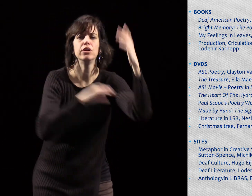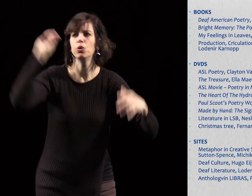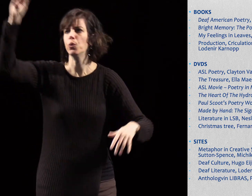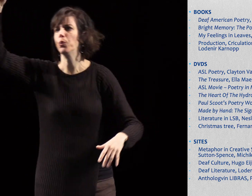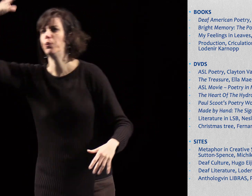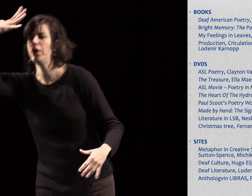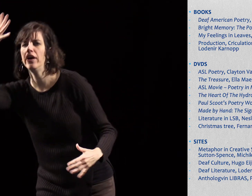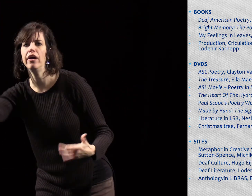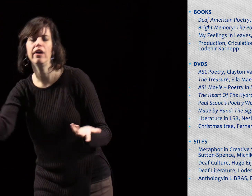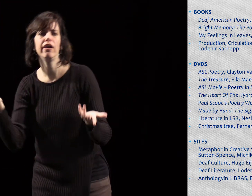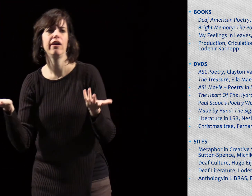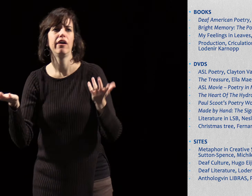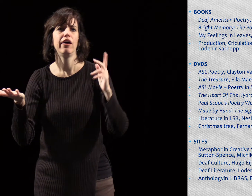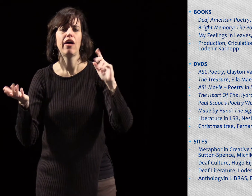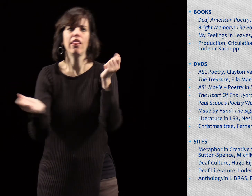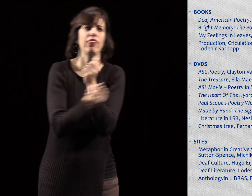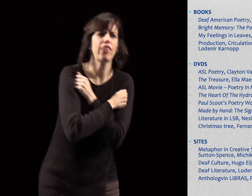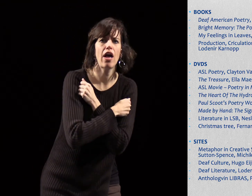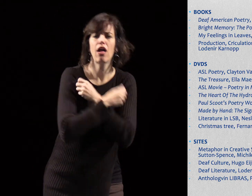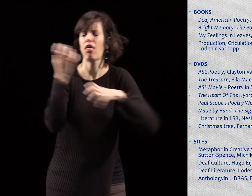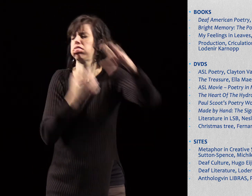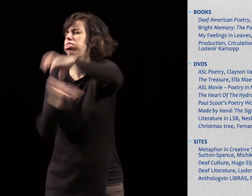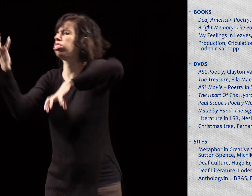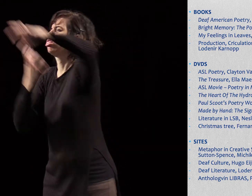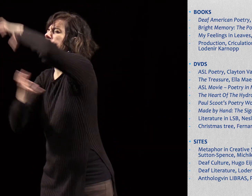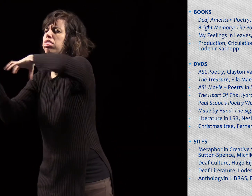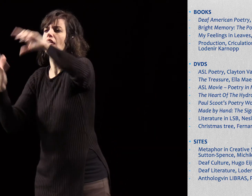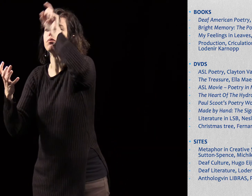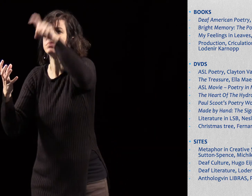of you need the trees, sun, love, care,